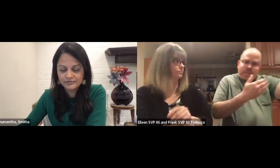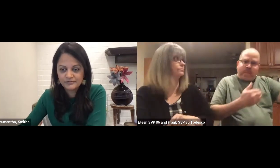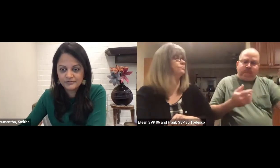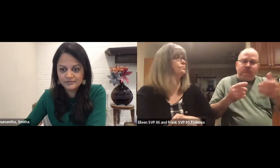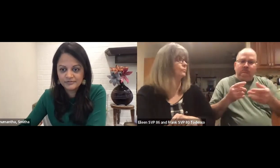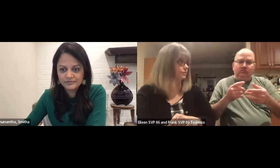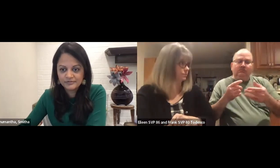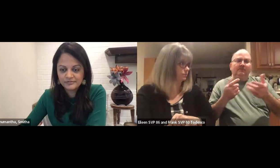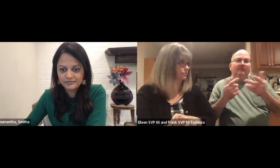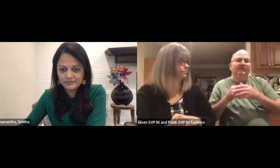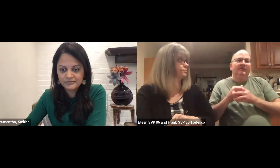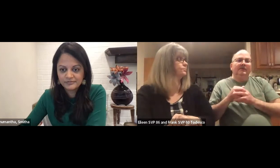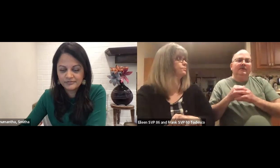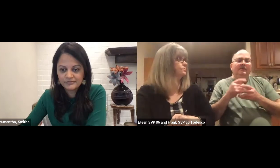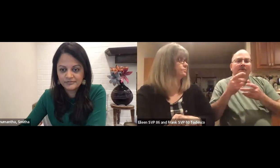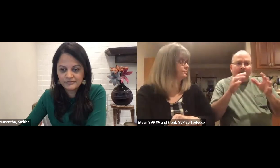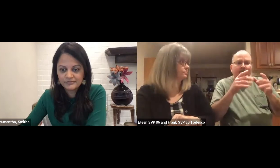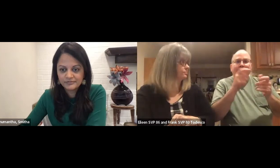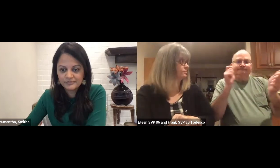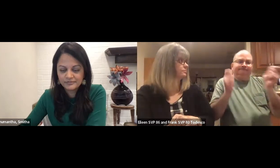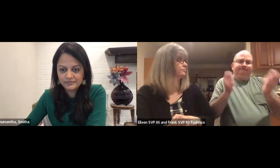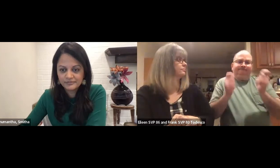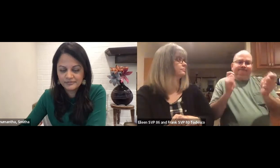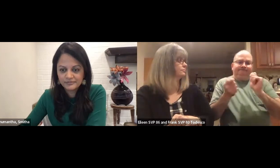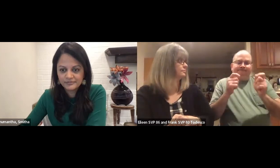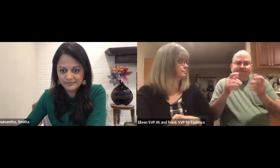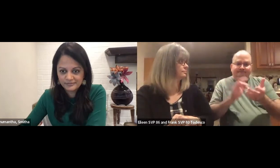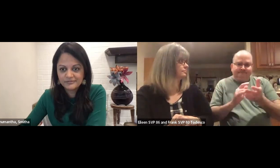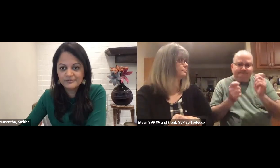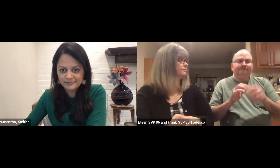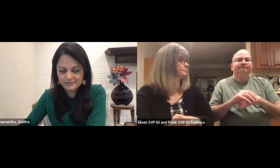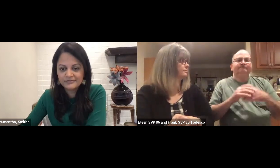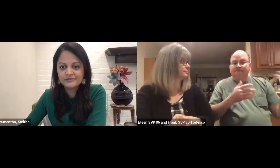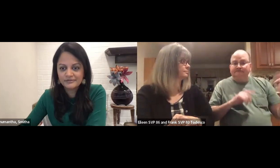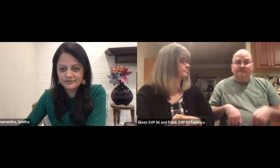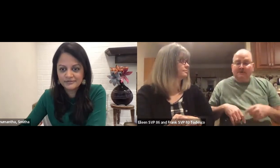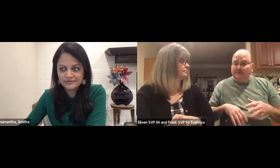definitely some confusion for her, so it took until about October for everything to really settle down, and we had to make some adjustments